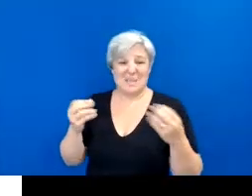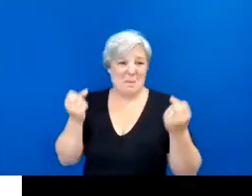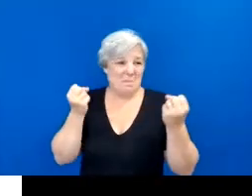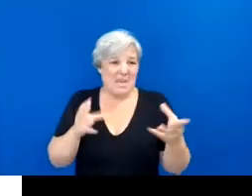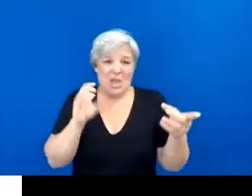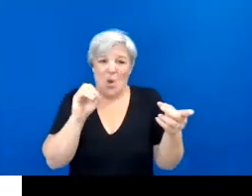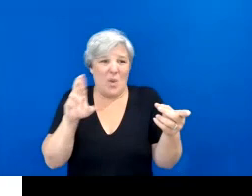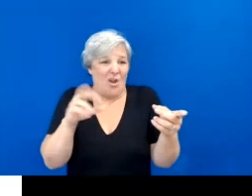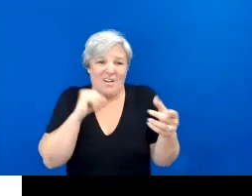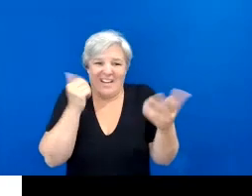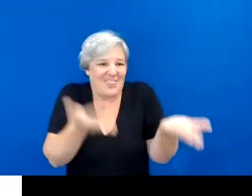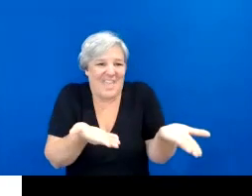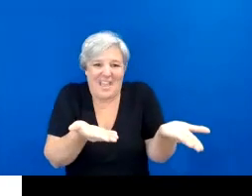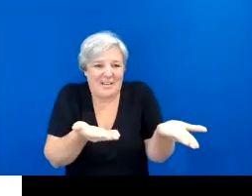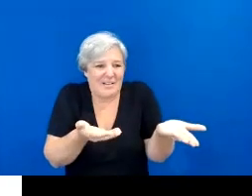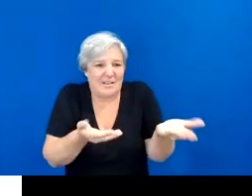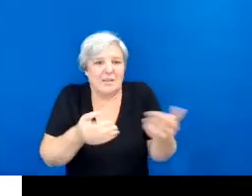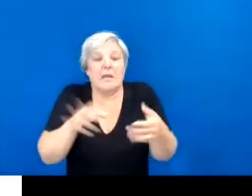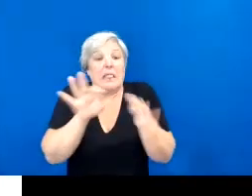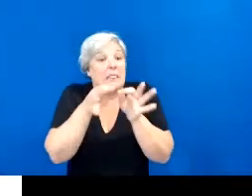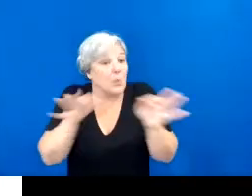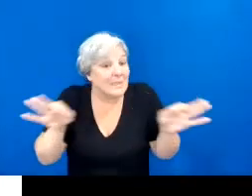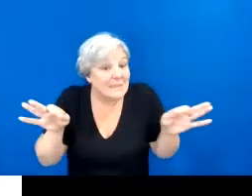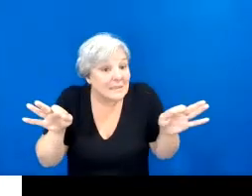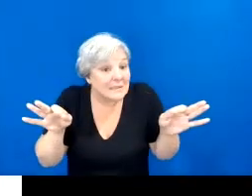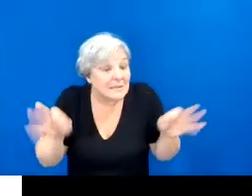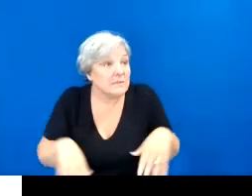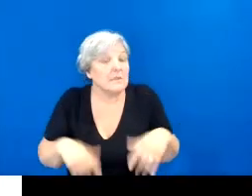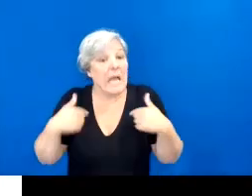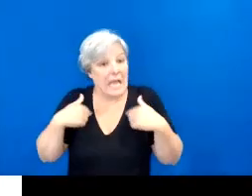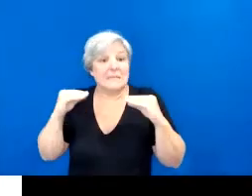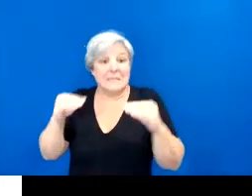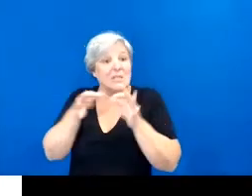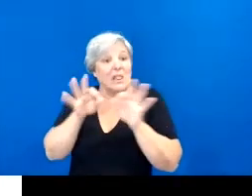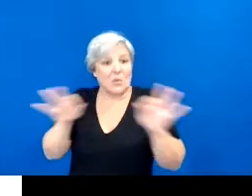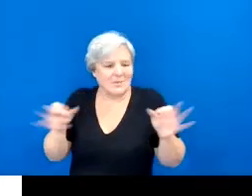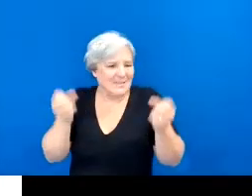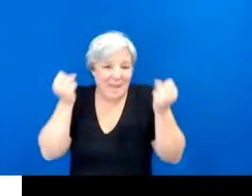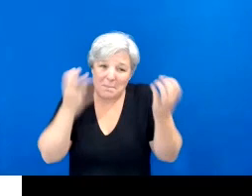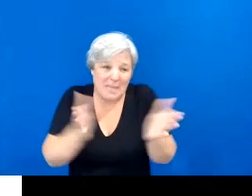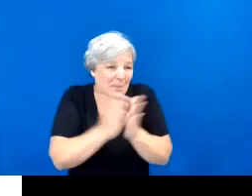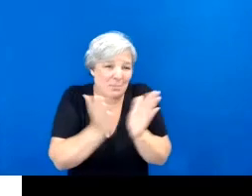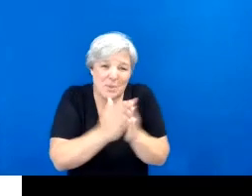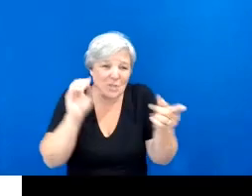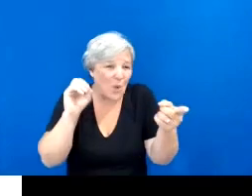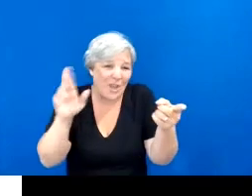That includes linguistics, a discipline, which I teach in at least at the introductory level.